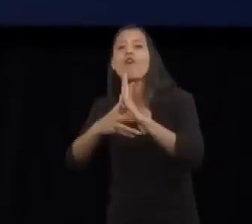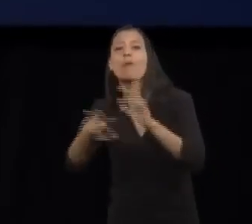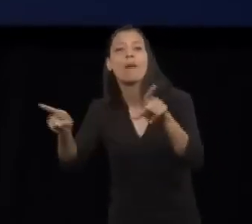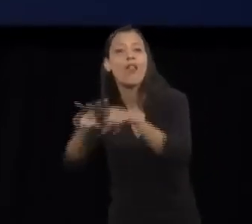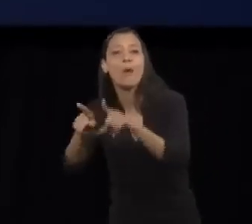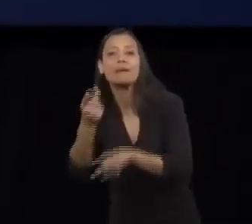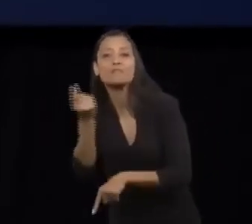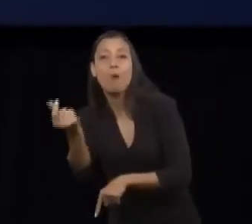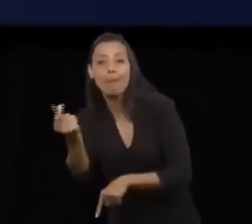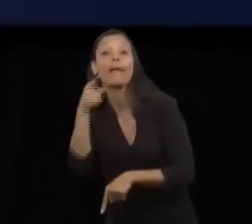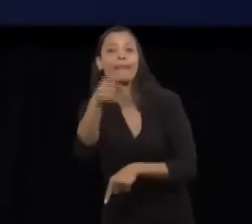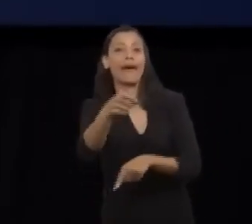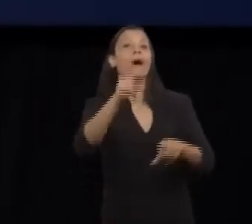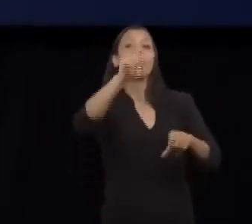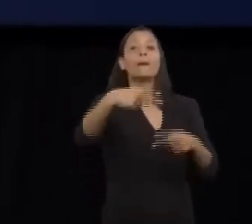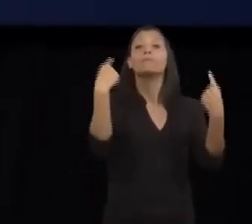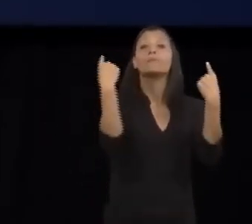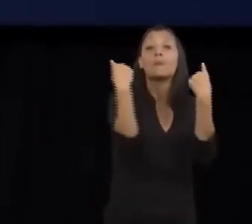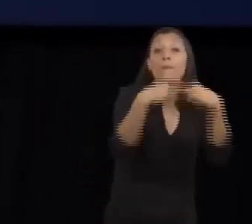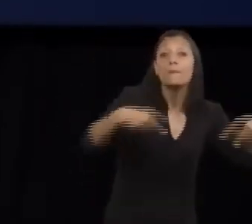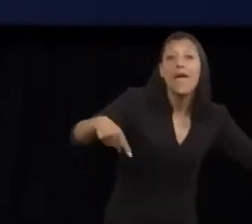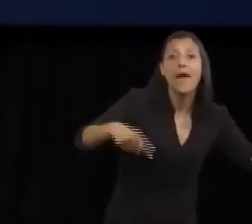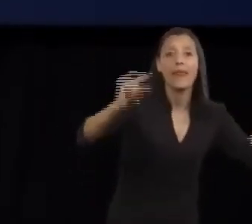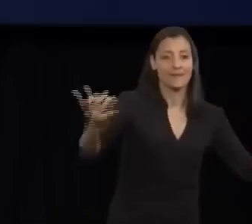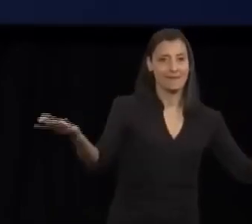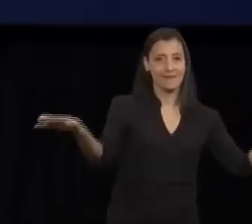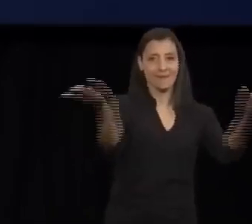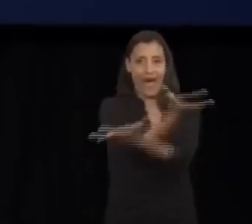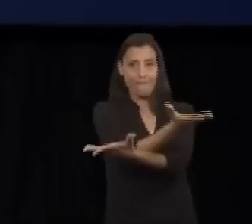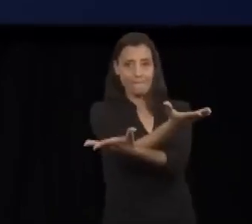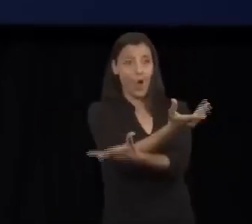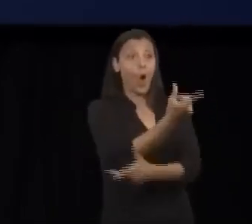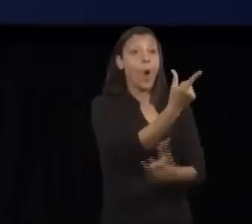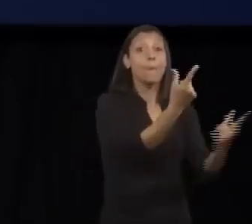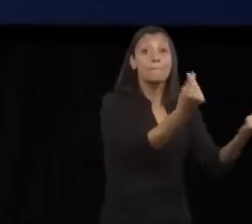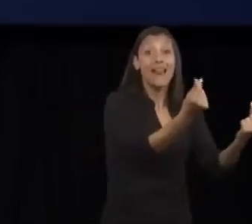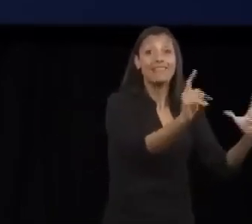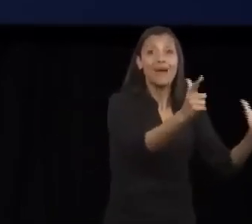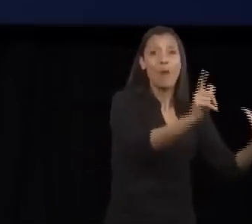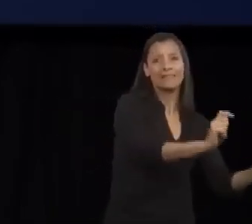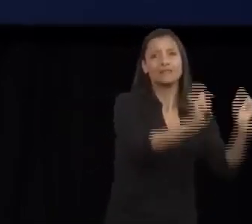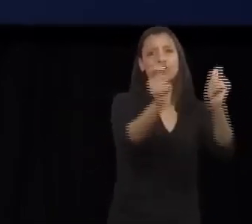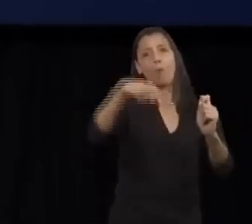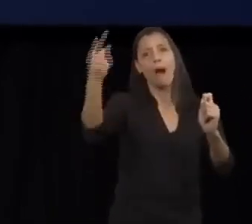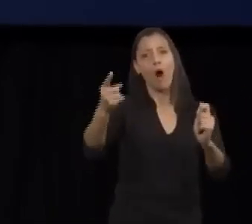That is, they are goods that are used to make exchanges, not because you want it per se.